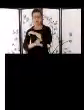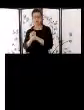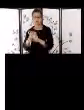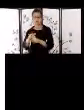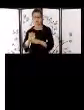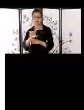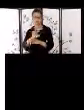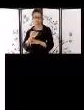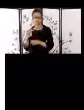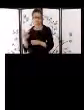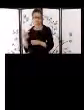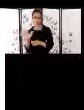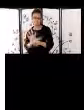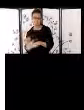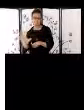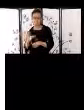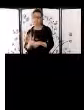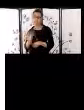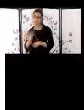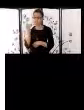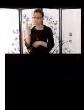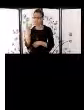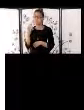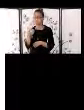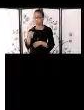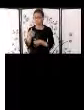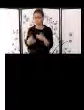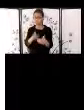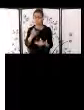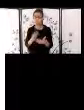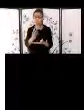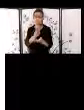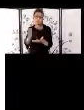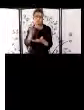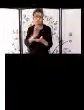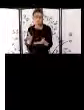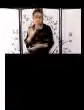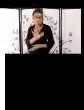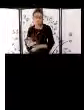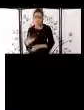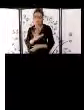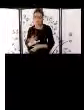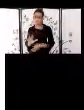this is important to consider if your project is fully reliant on receiving this grant.